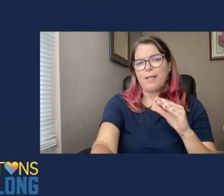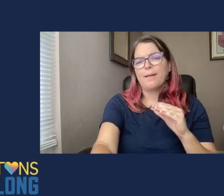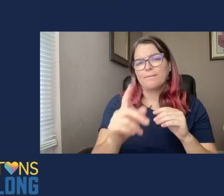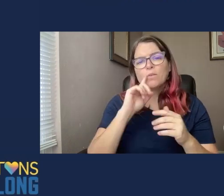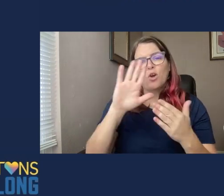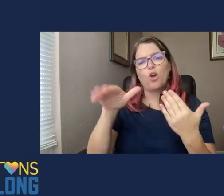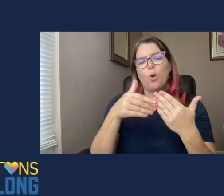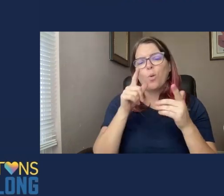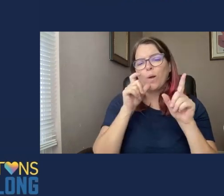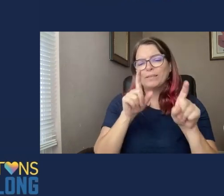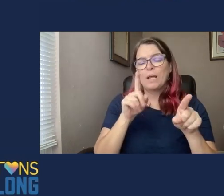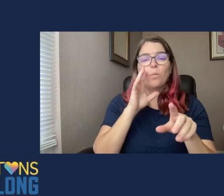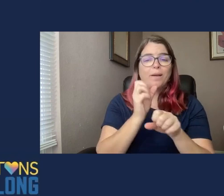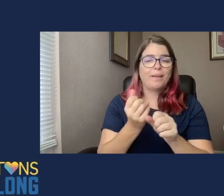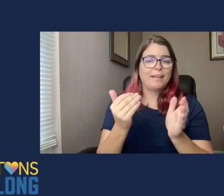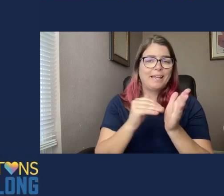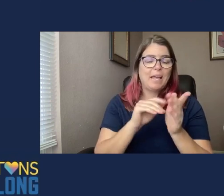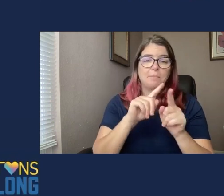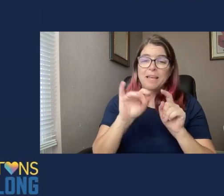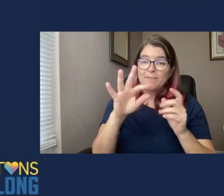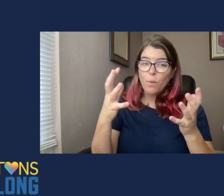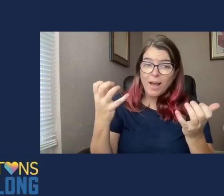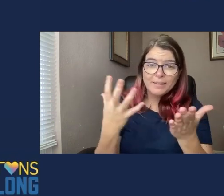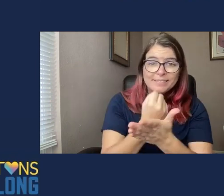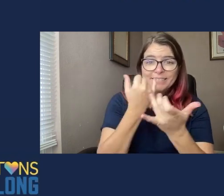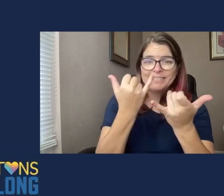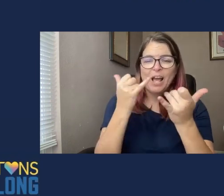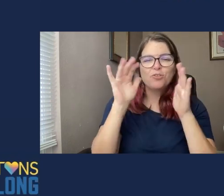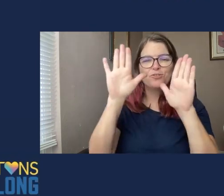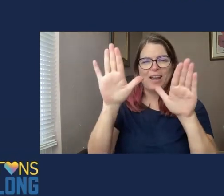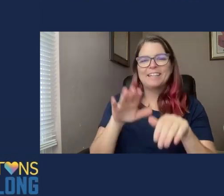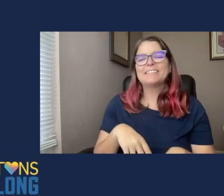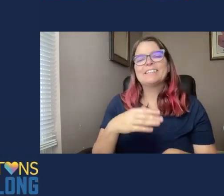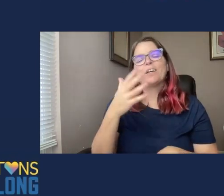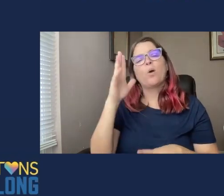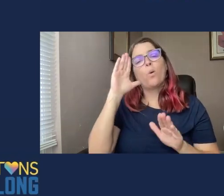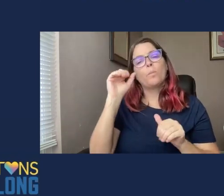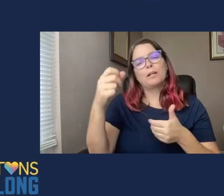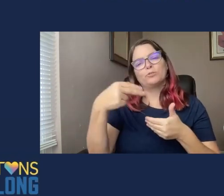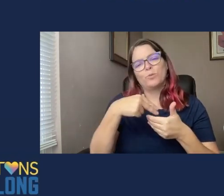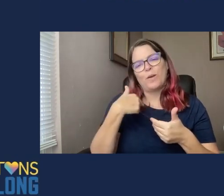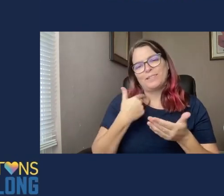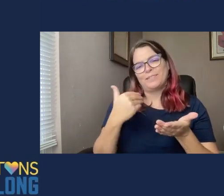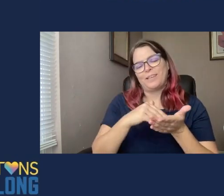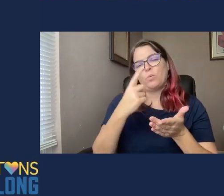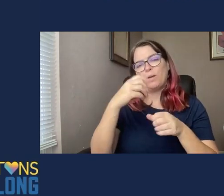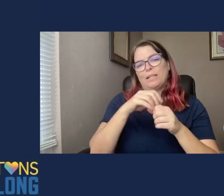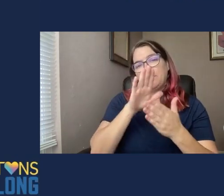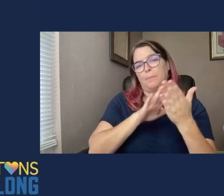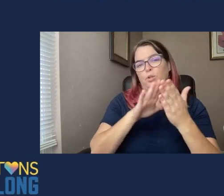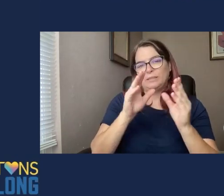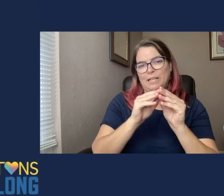quite secular. So you'd have to do both. You'd have to study theory and also study it from